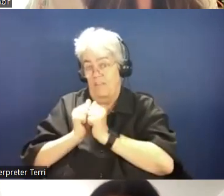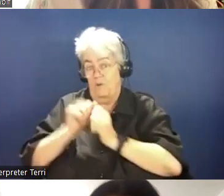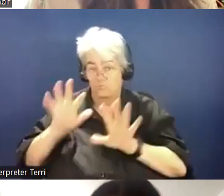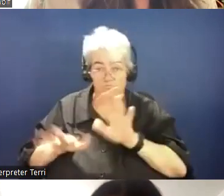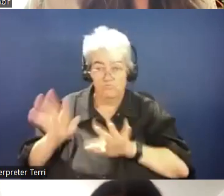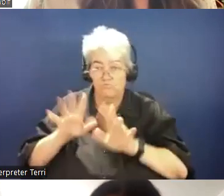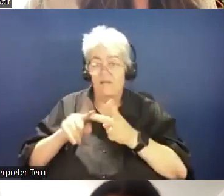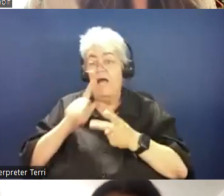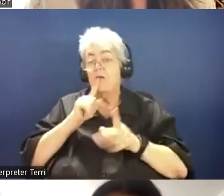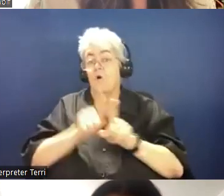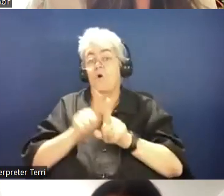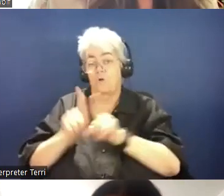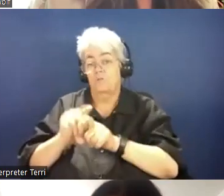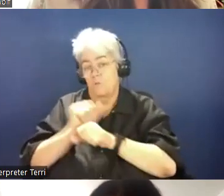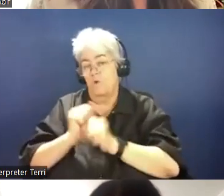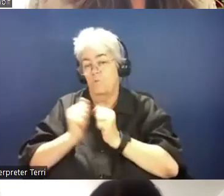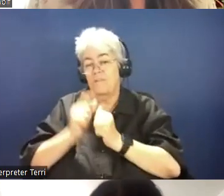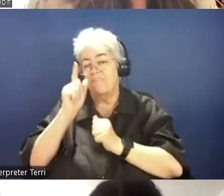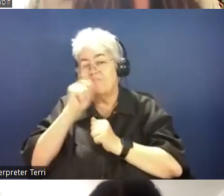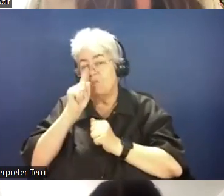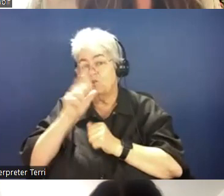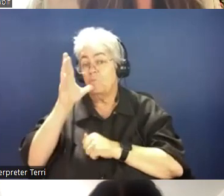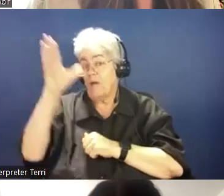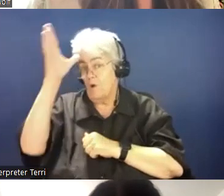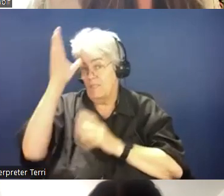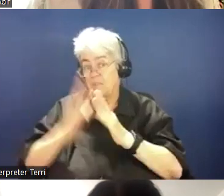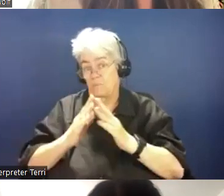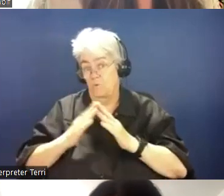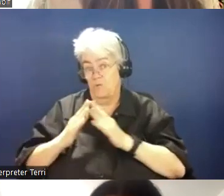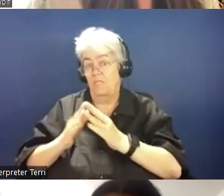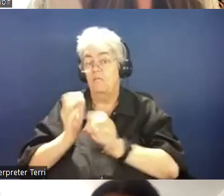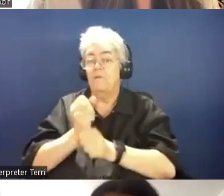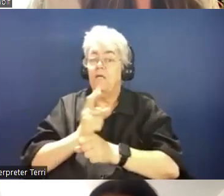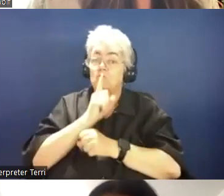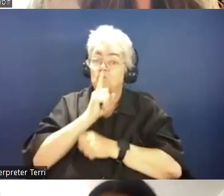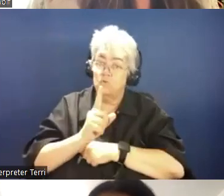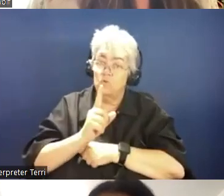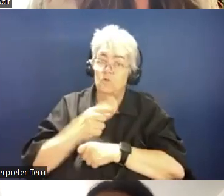very closely on with the foster parent community, to make sure that we are advocating for the best